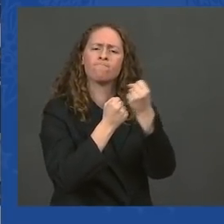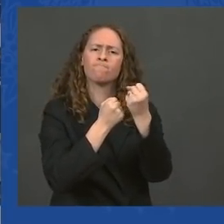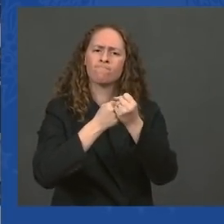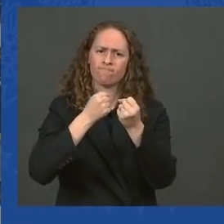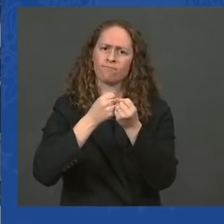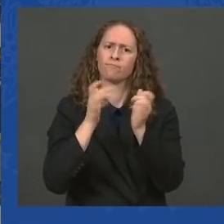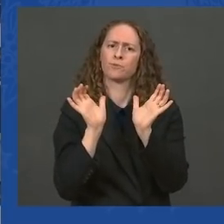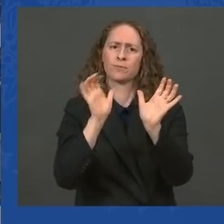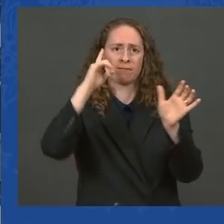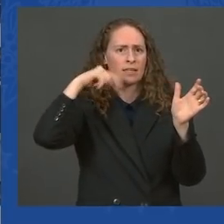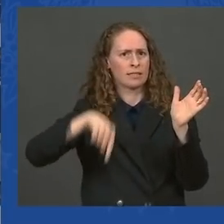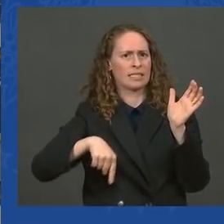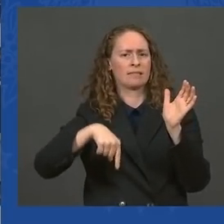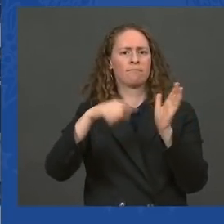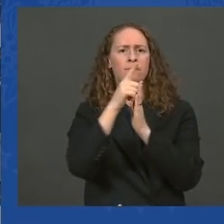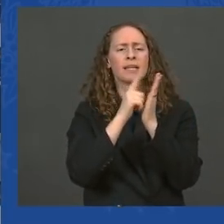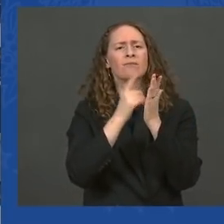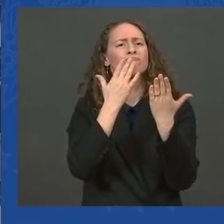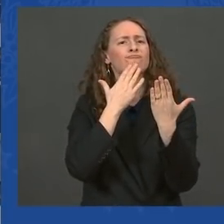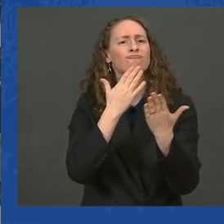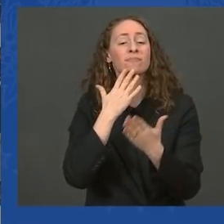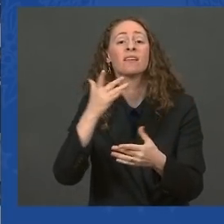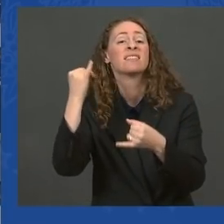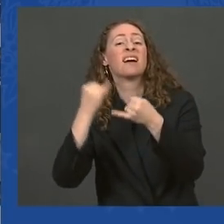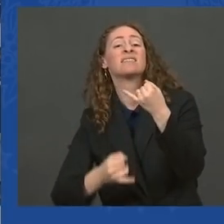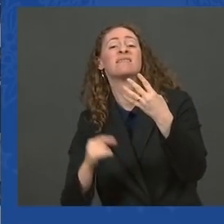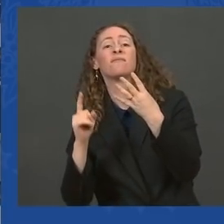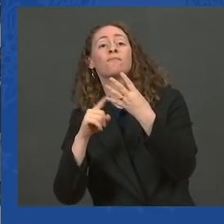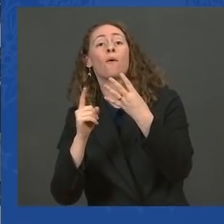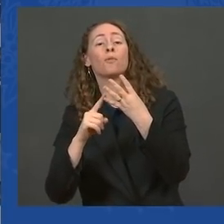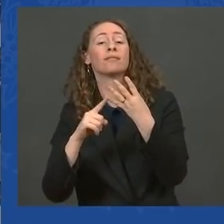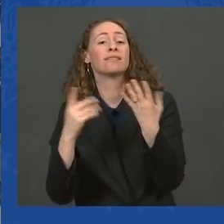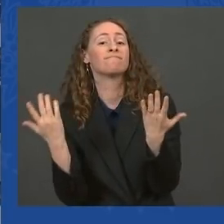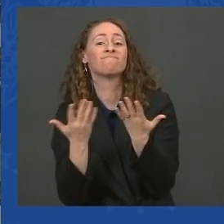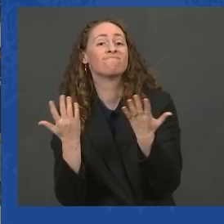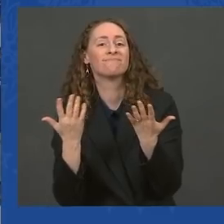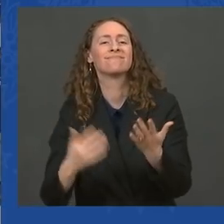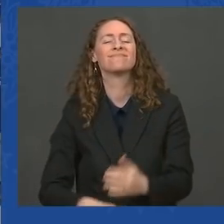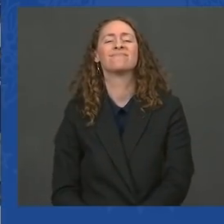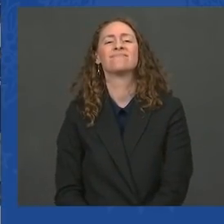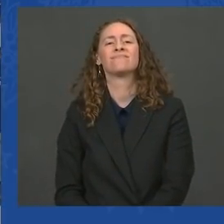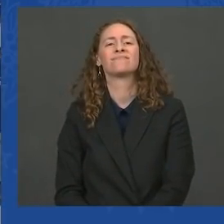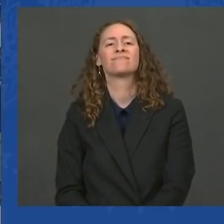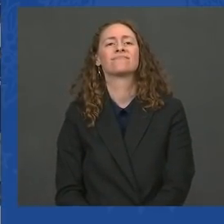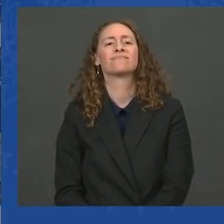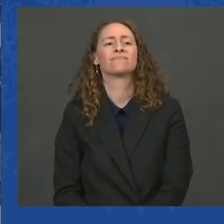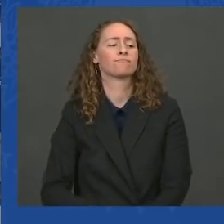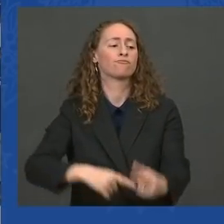Who Served Act. The Senate was -- and this -- and in the Senate, it was championed by Senator Tammy Duckworth --